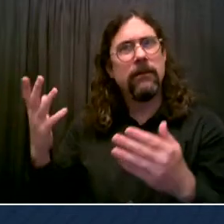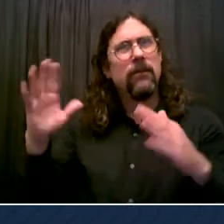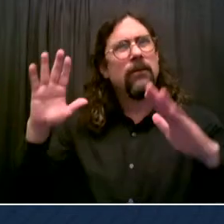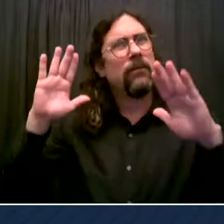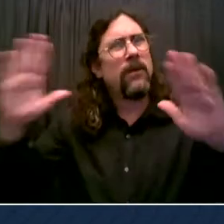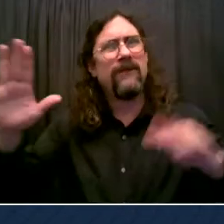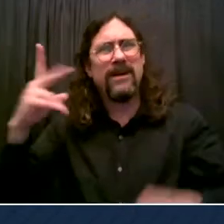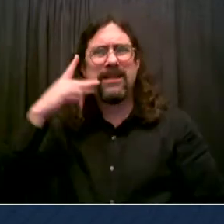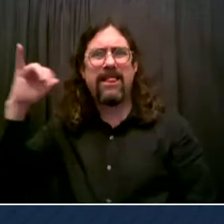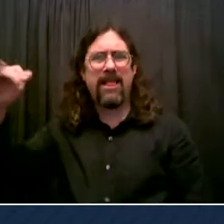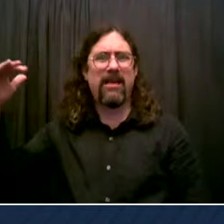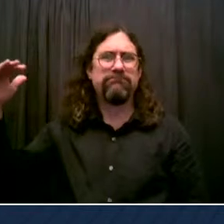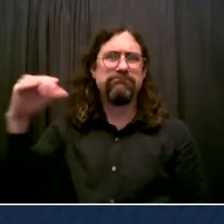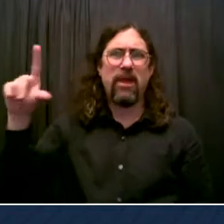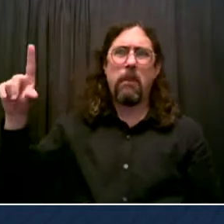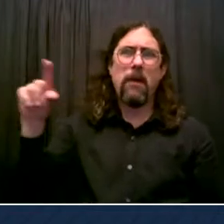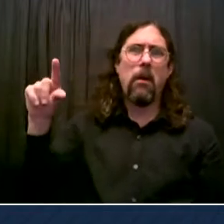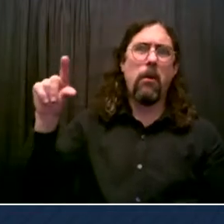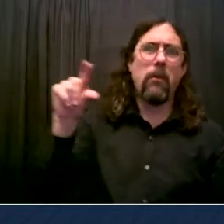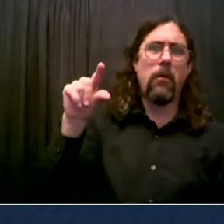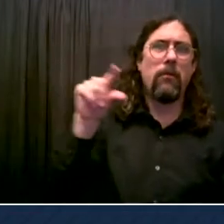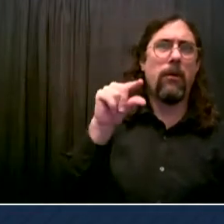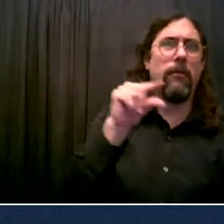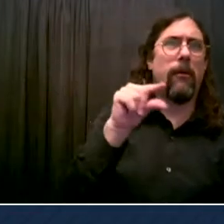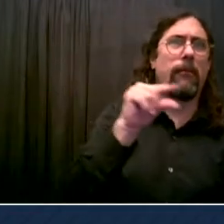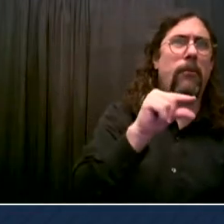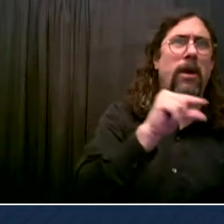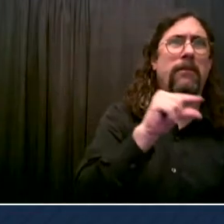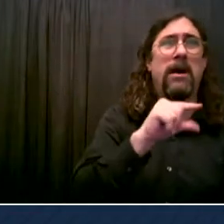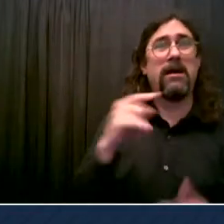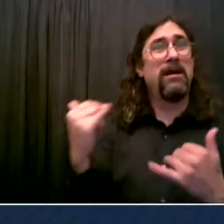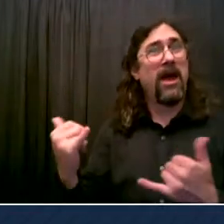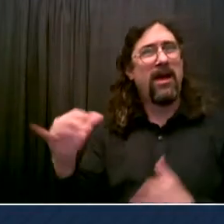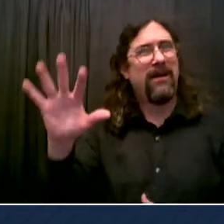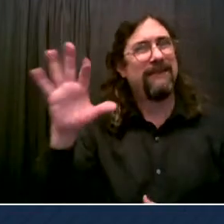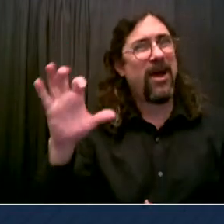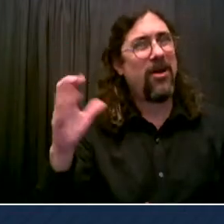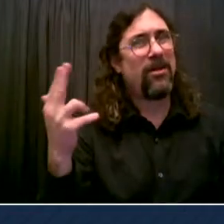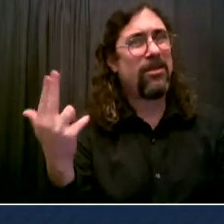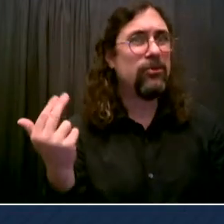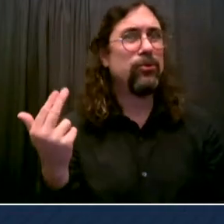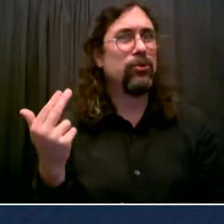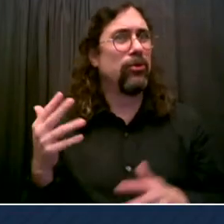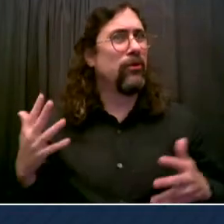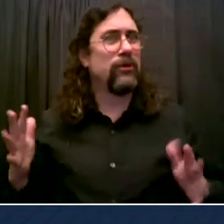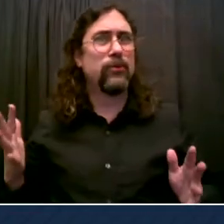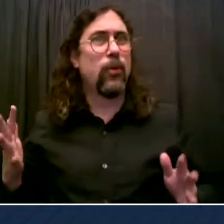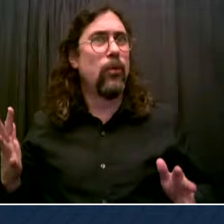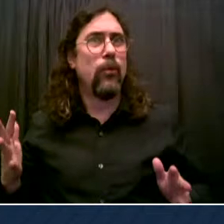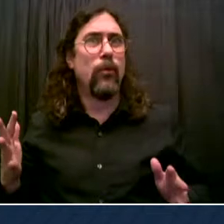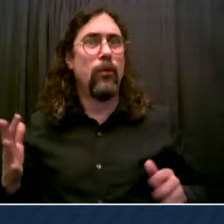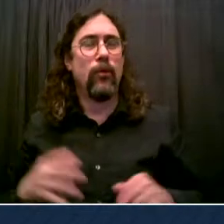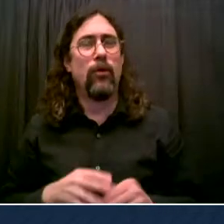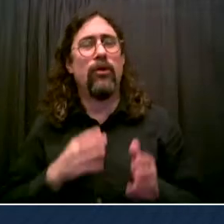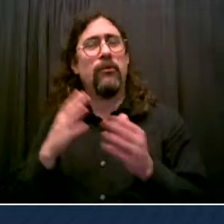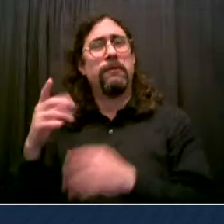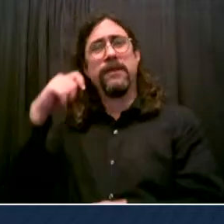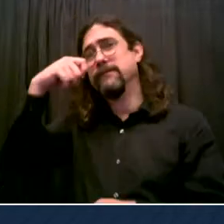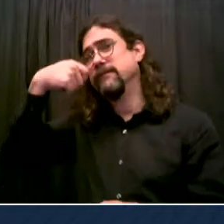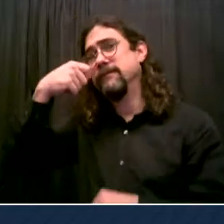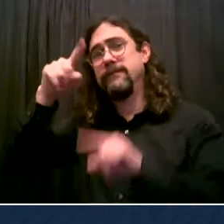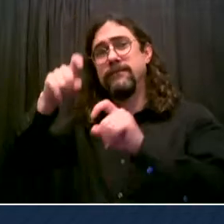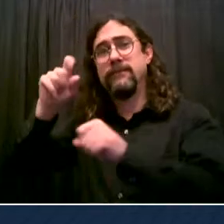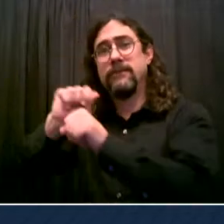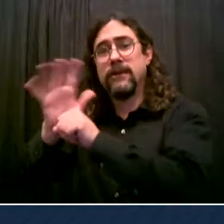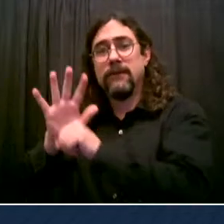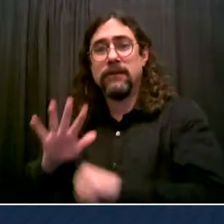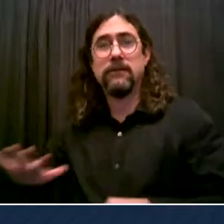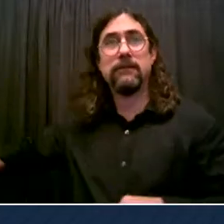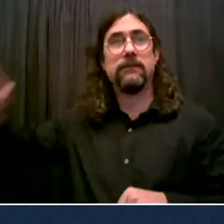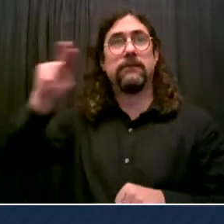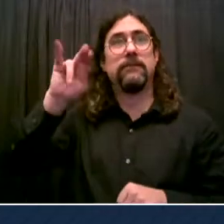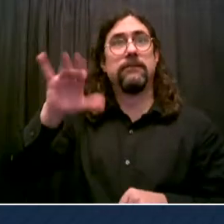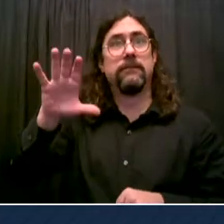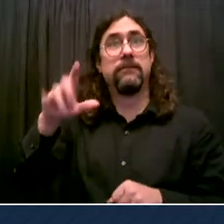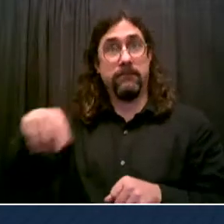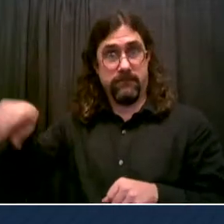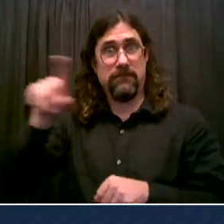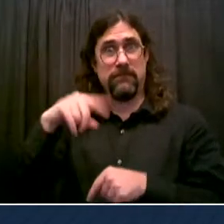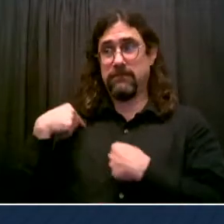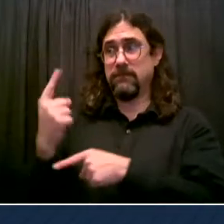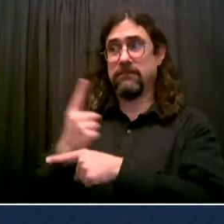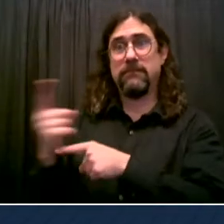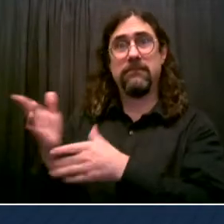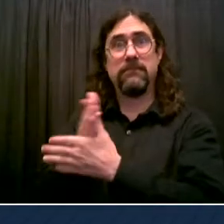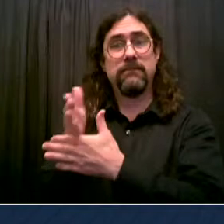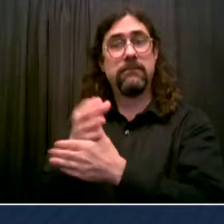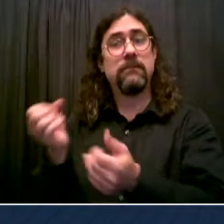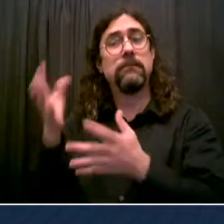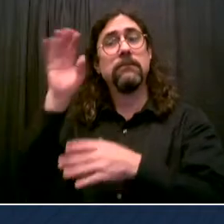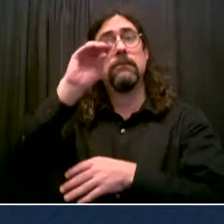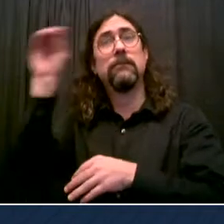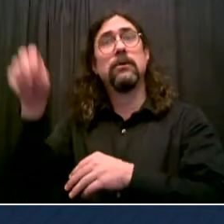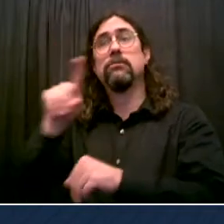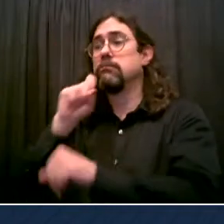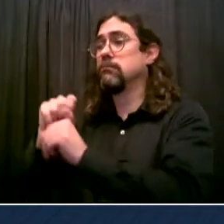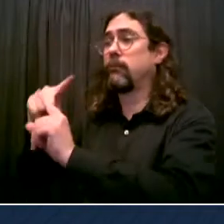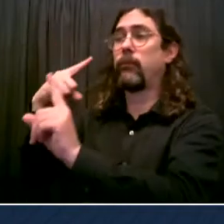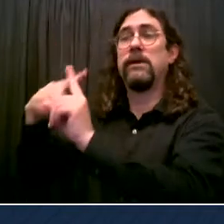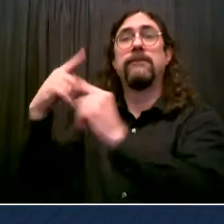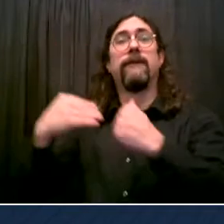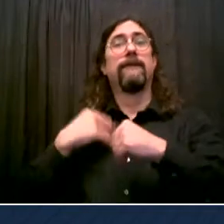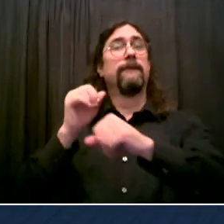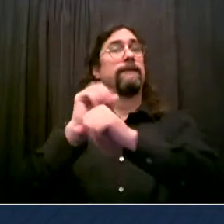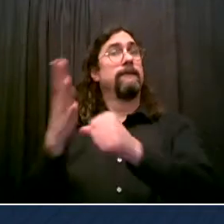NUMBER OF CASES ON THE SEVEN